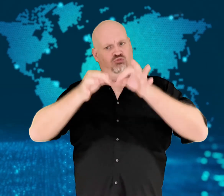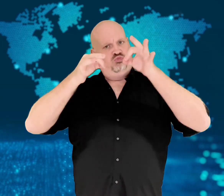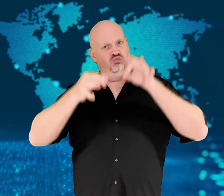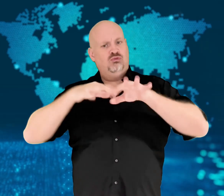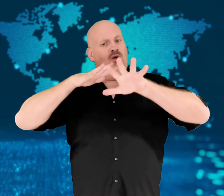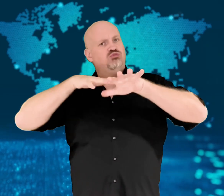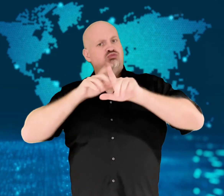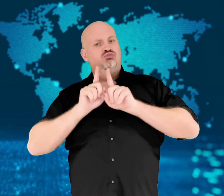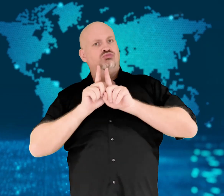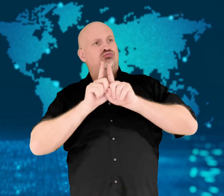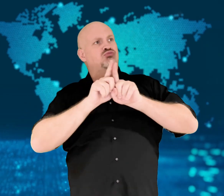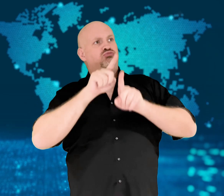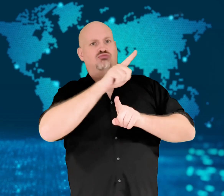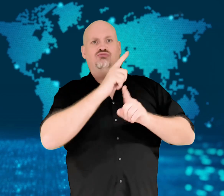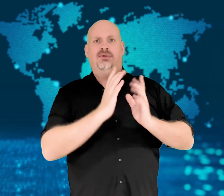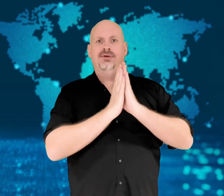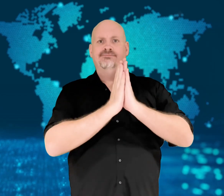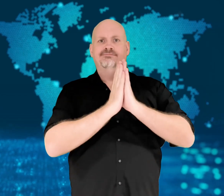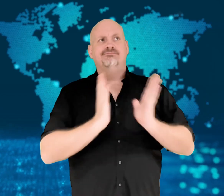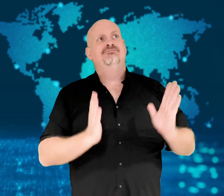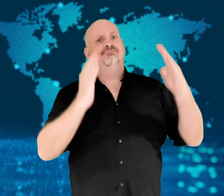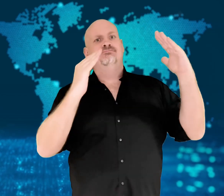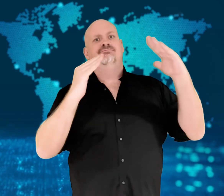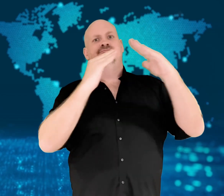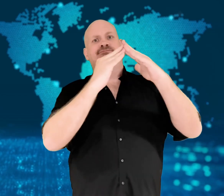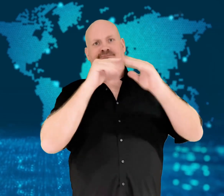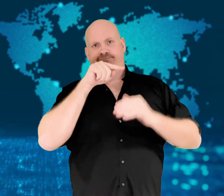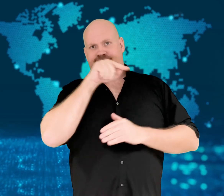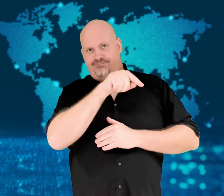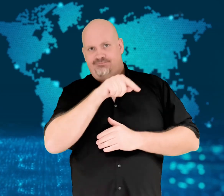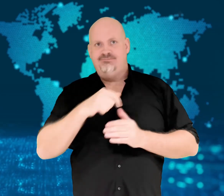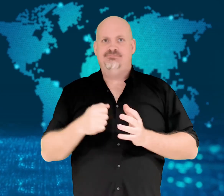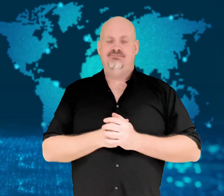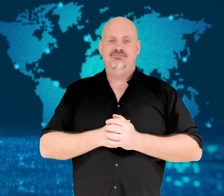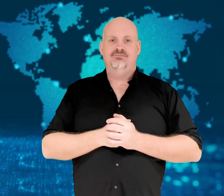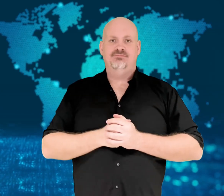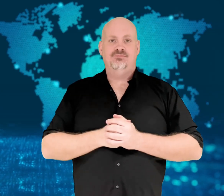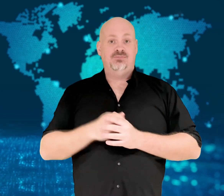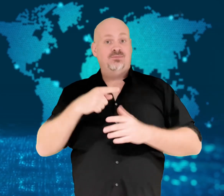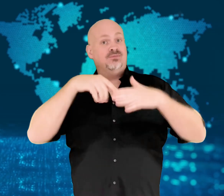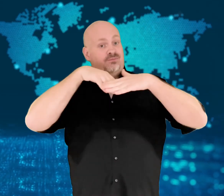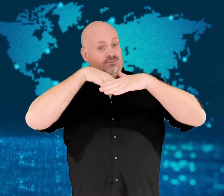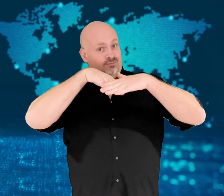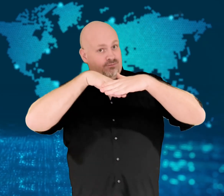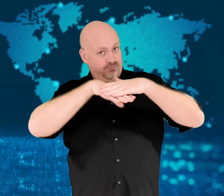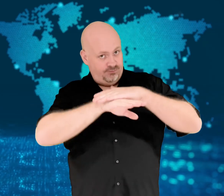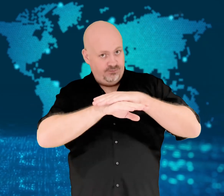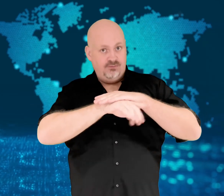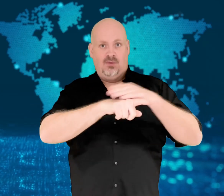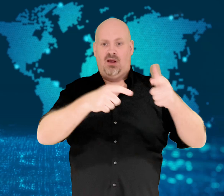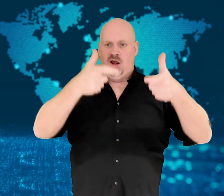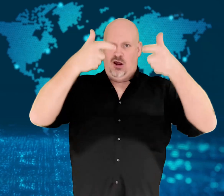and his wife Camilla travel to Westminster Abbey in a formal procession.